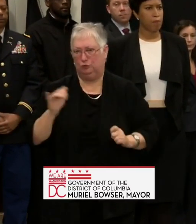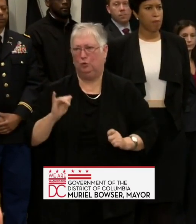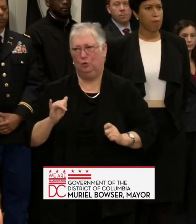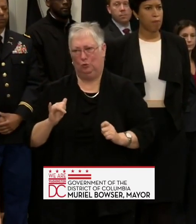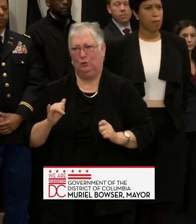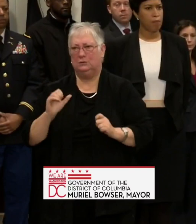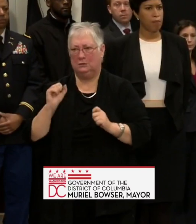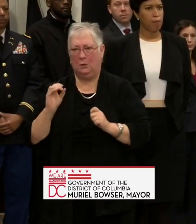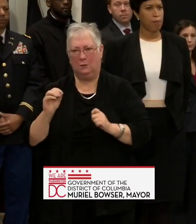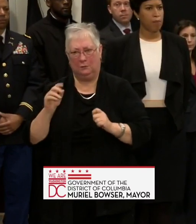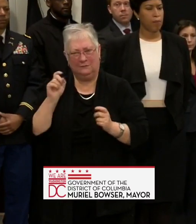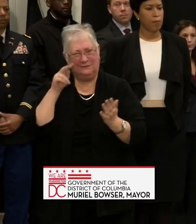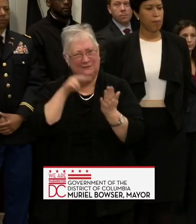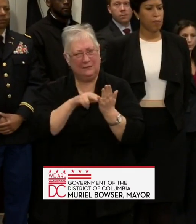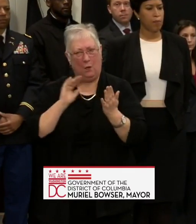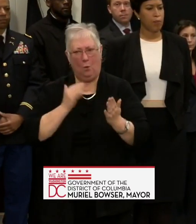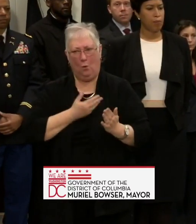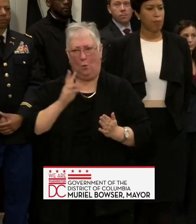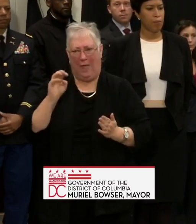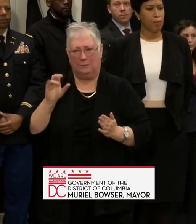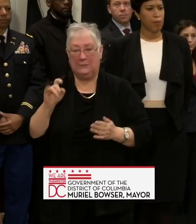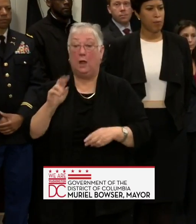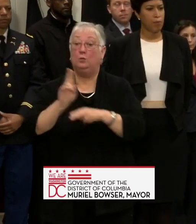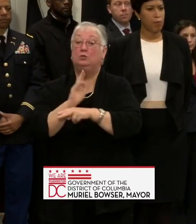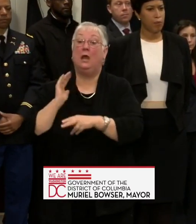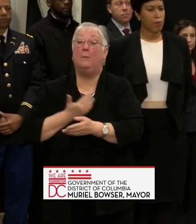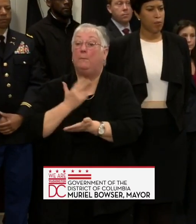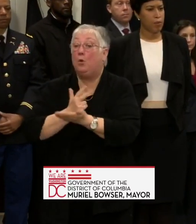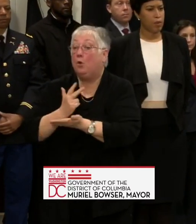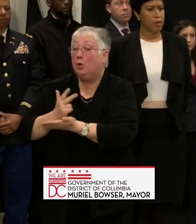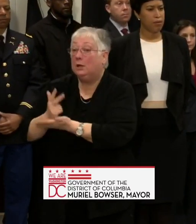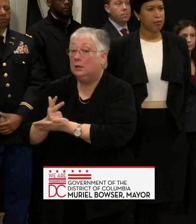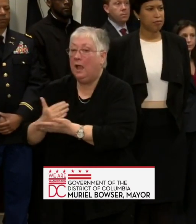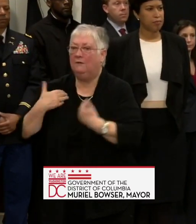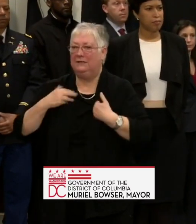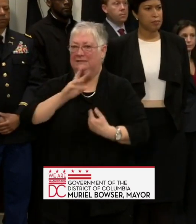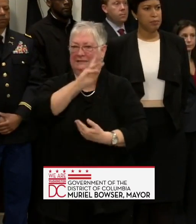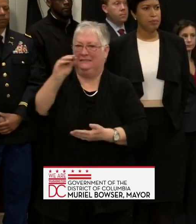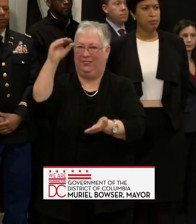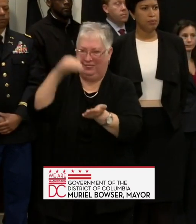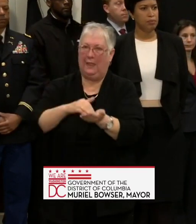FACILITIES WE HAVE A NUMBER OF PARKING FACILITIES, ALMOST 60,000 PARKING SPACES THROUGHOUT THE REGION THAT YOU BE SURE TO